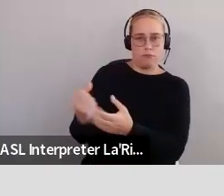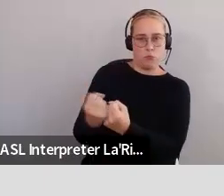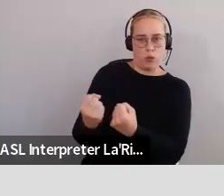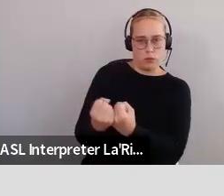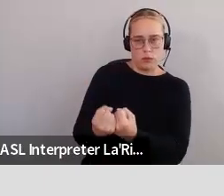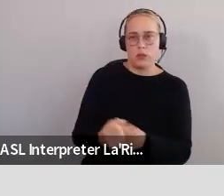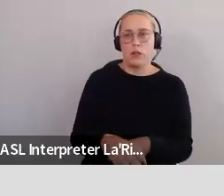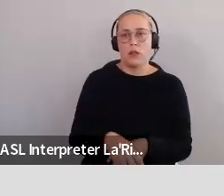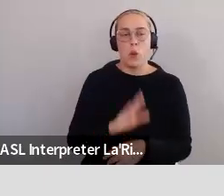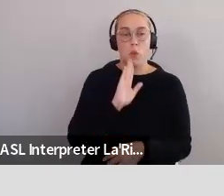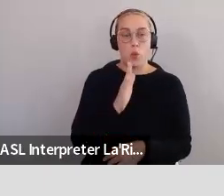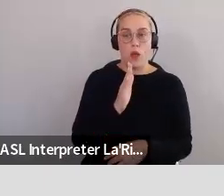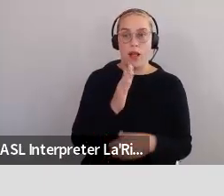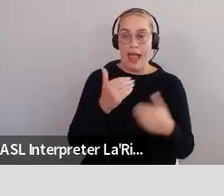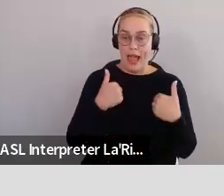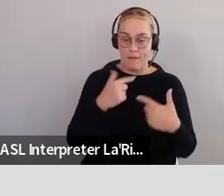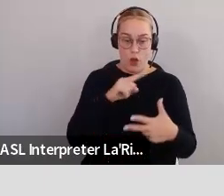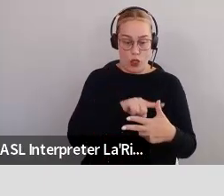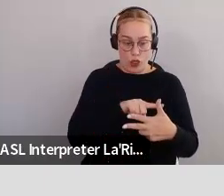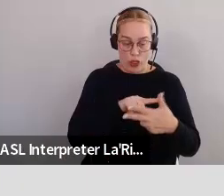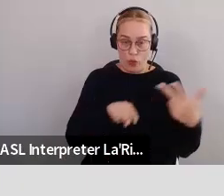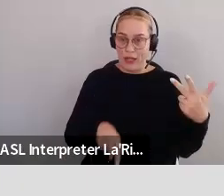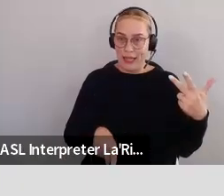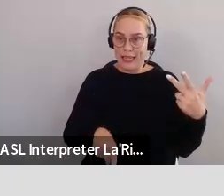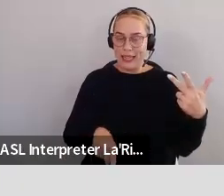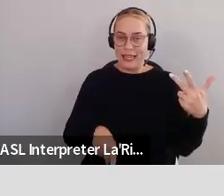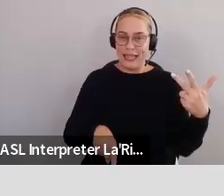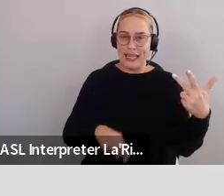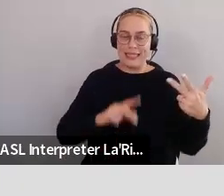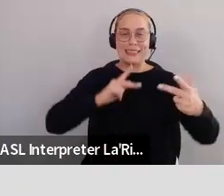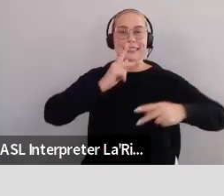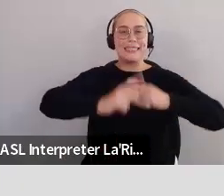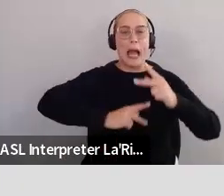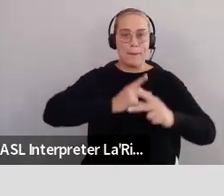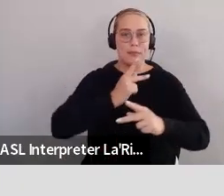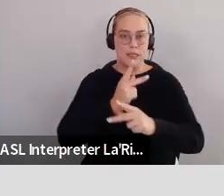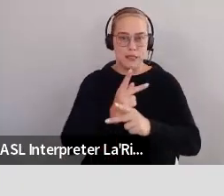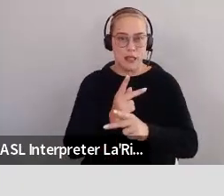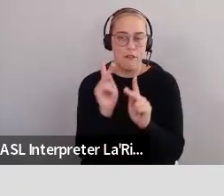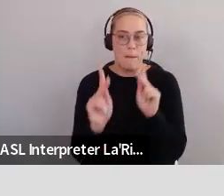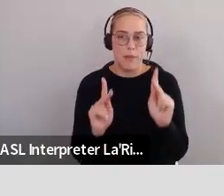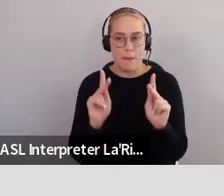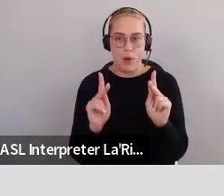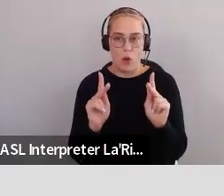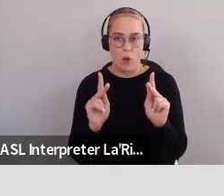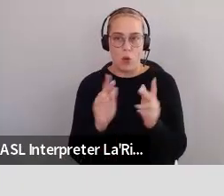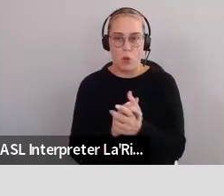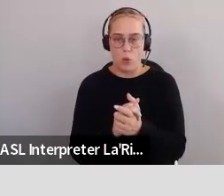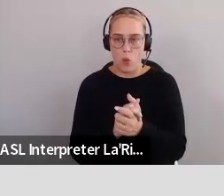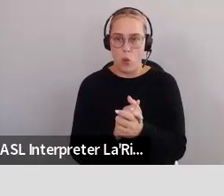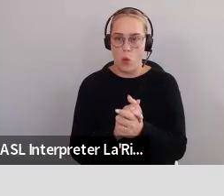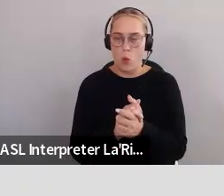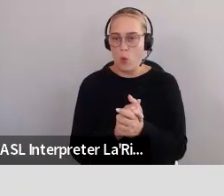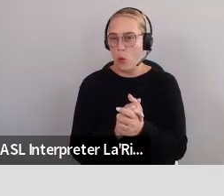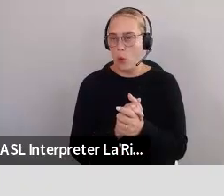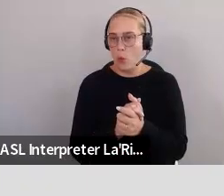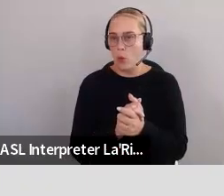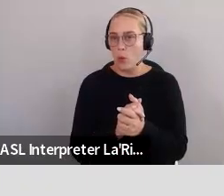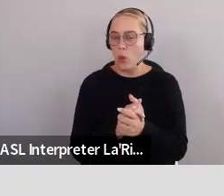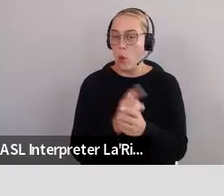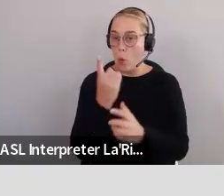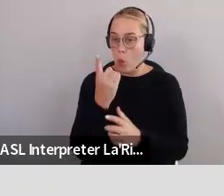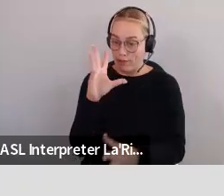it covers, sometimes we don't definitively know who that is. The ADA